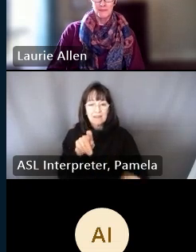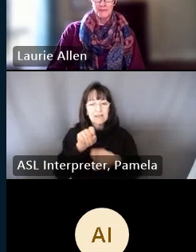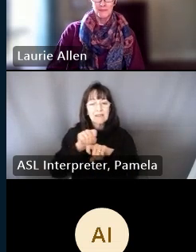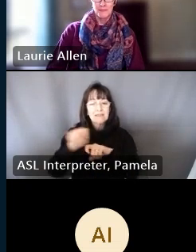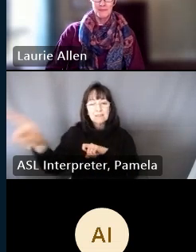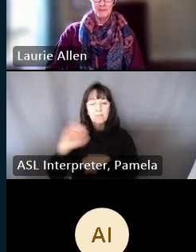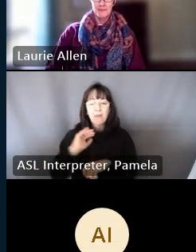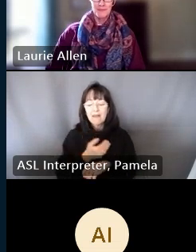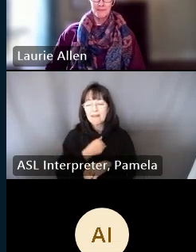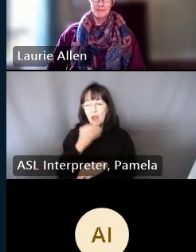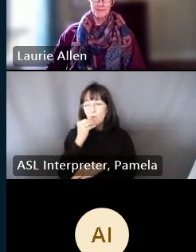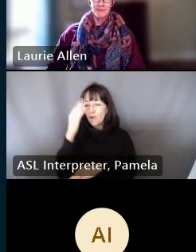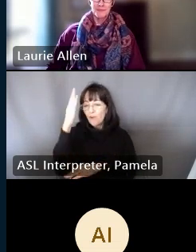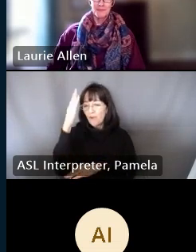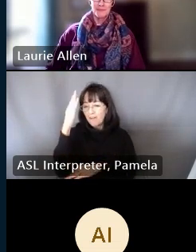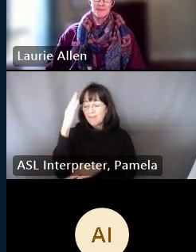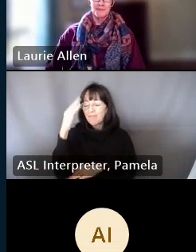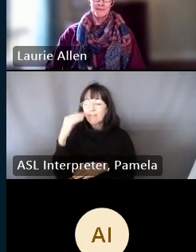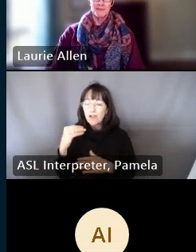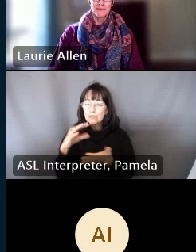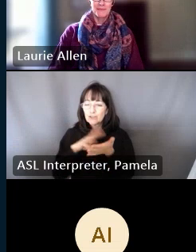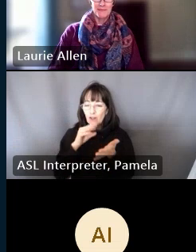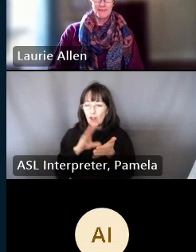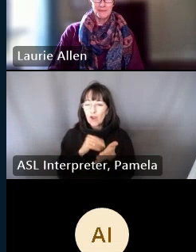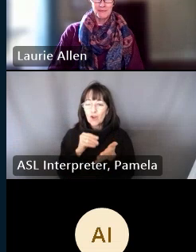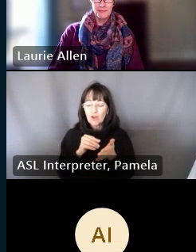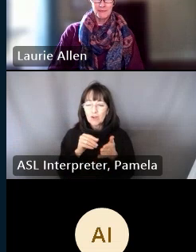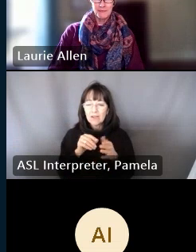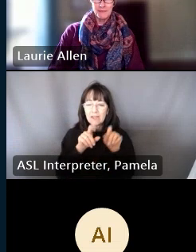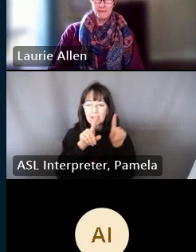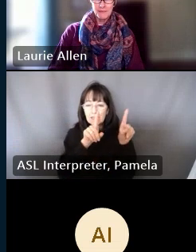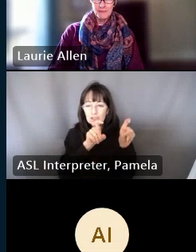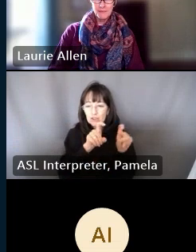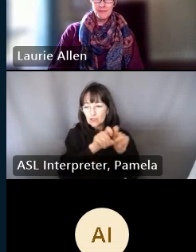It helps us to make sure that our content is relevant and helpful to you.